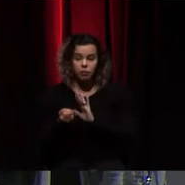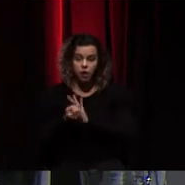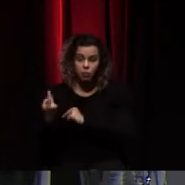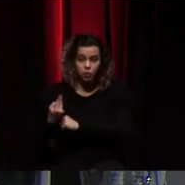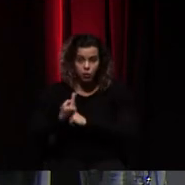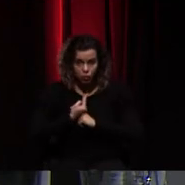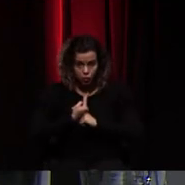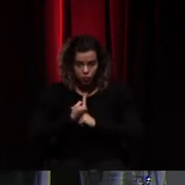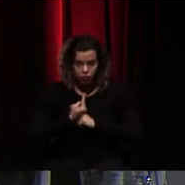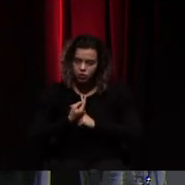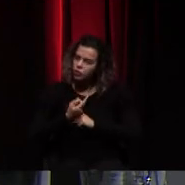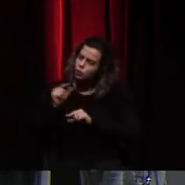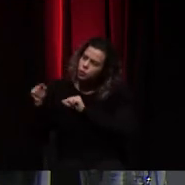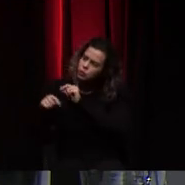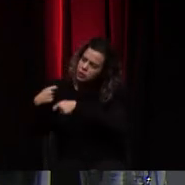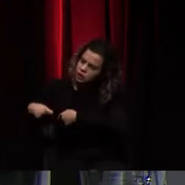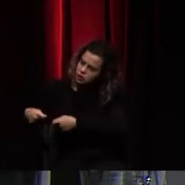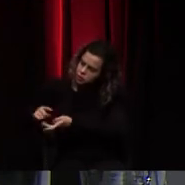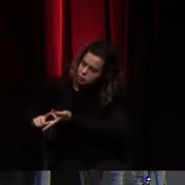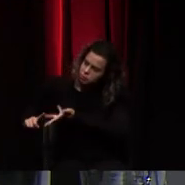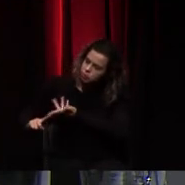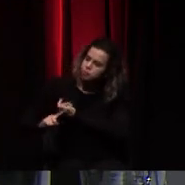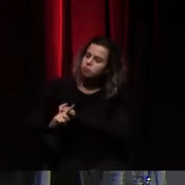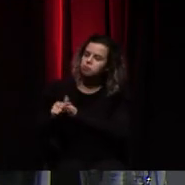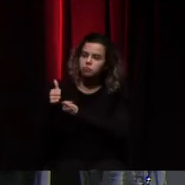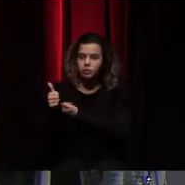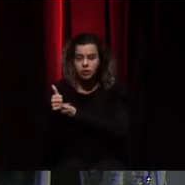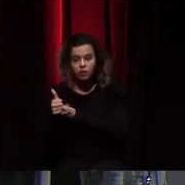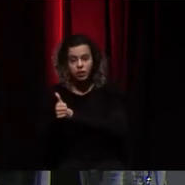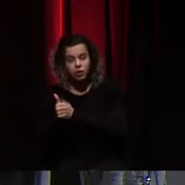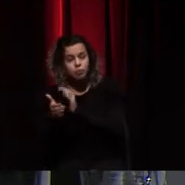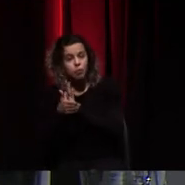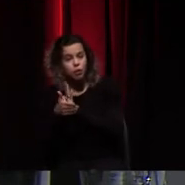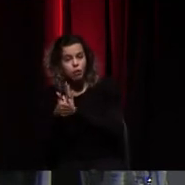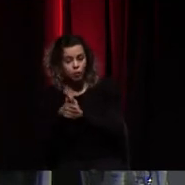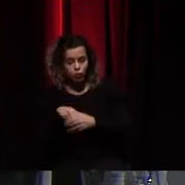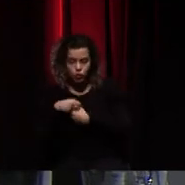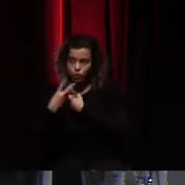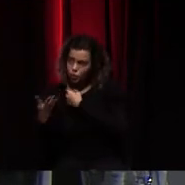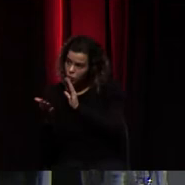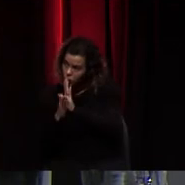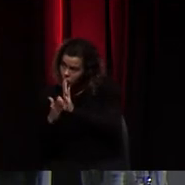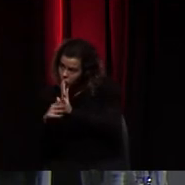we learn about their needs, and we propose them the content.